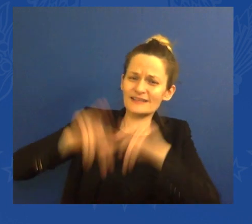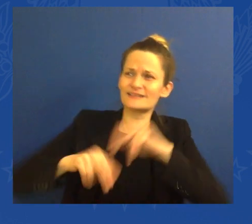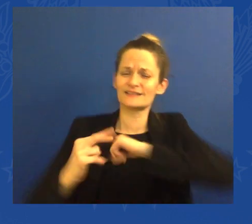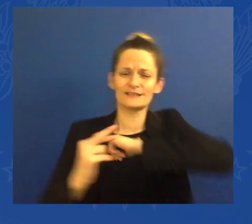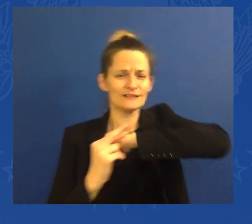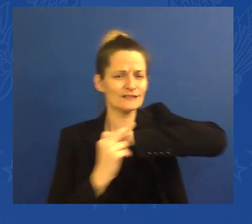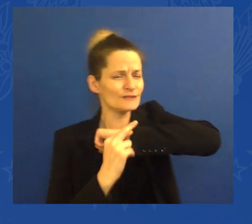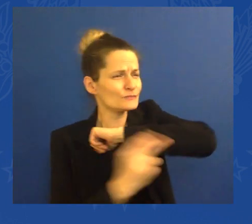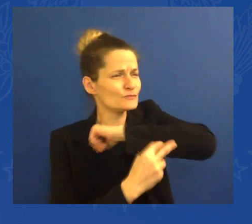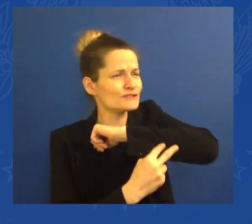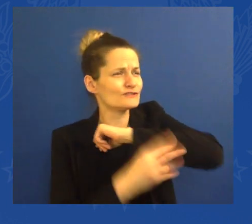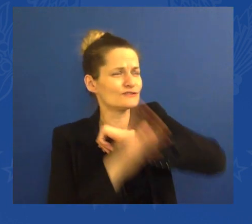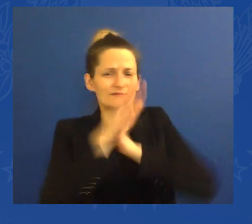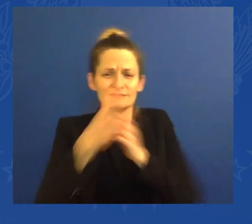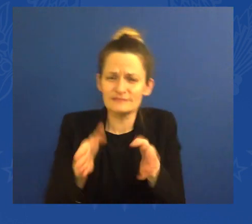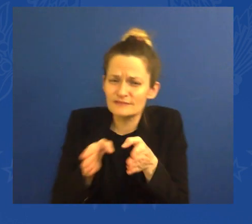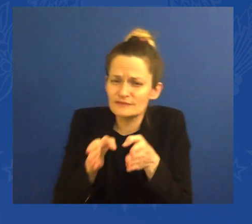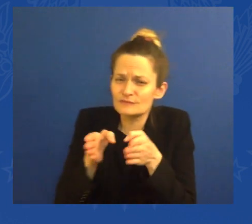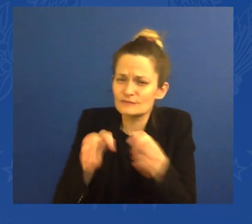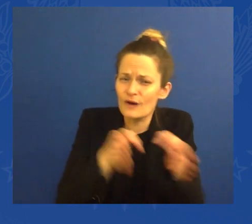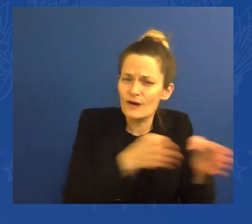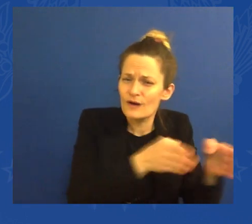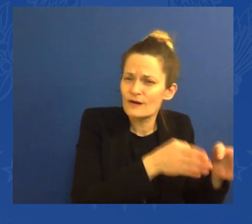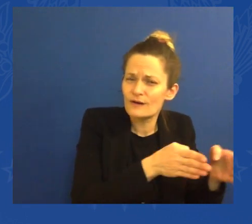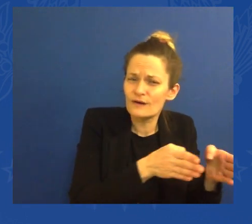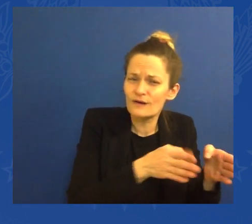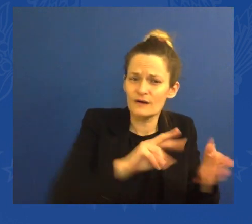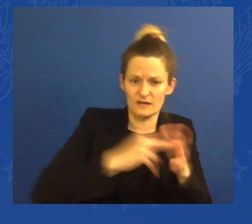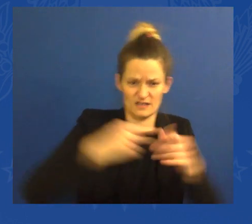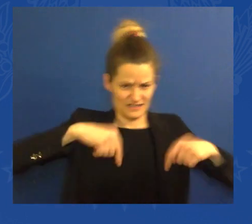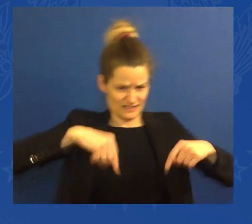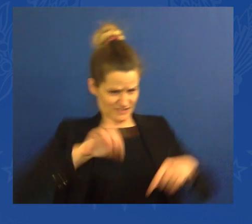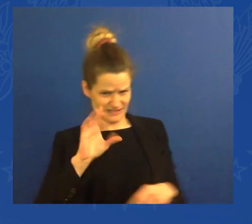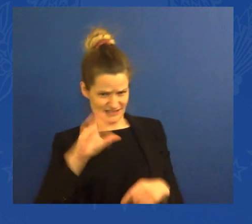of Northland IUPA team members and you can join us.